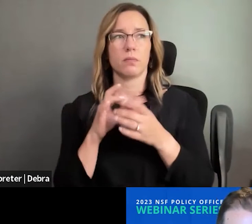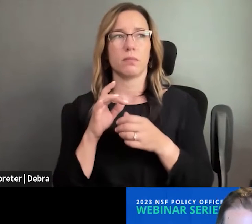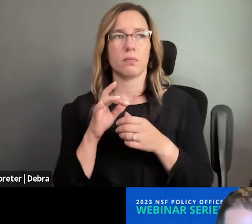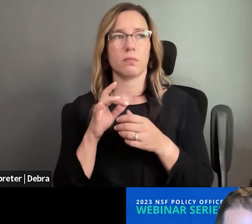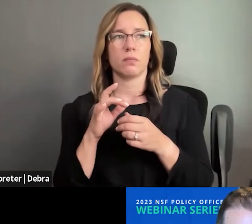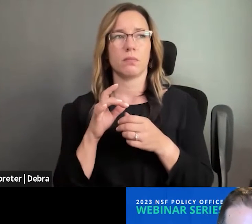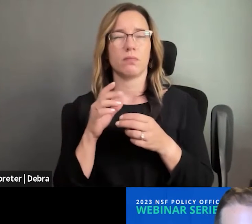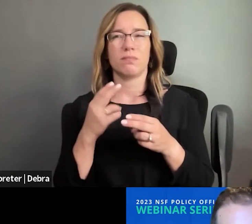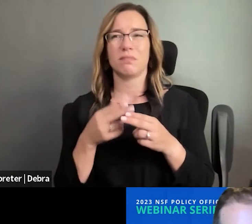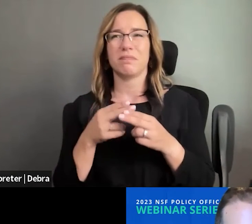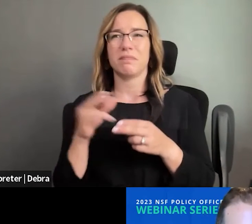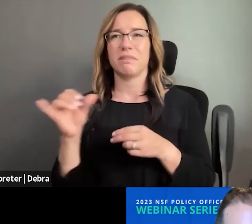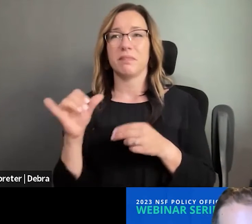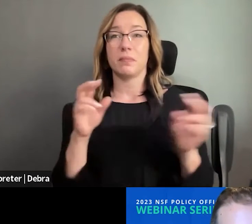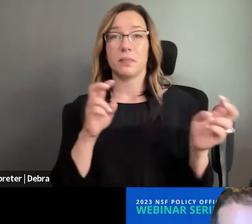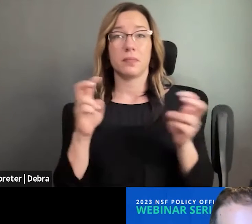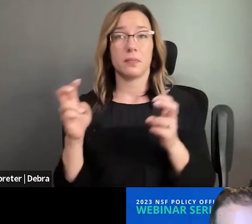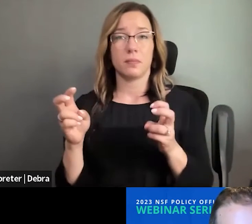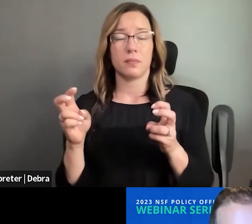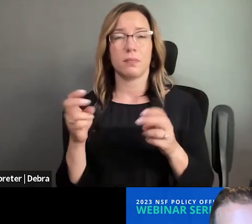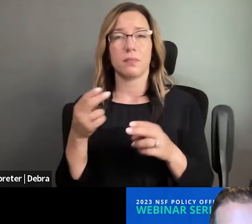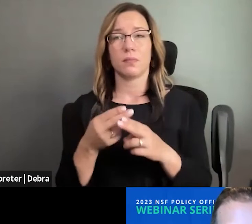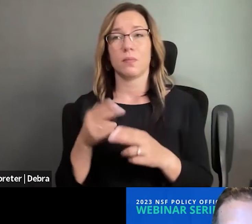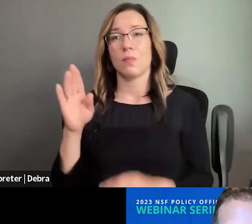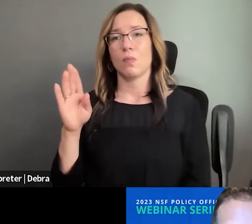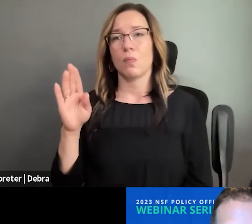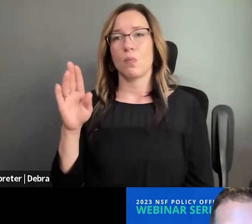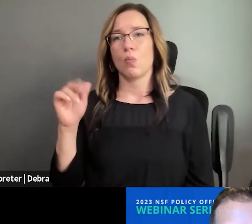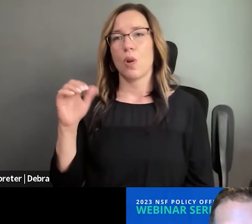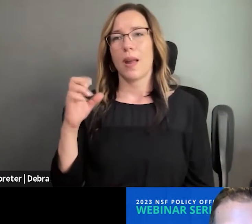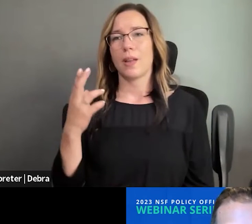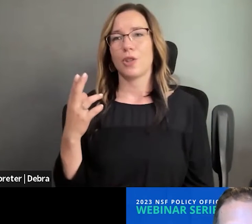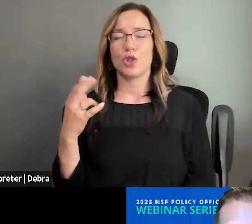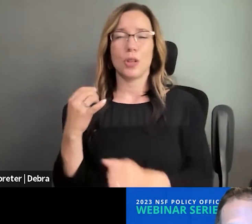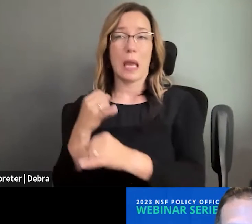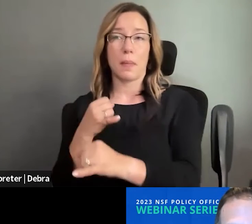and a lot of people use the term branch campuses, but I think it would make sense to discuss how